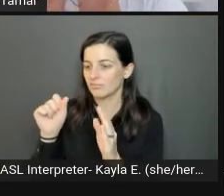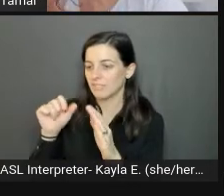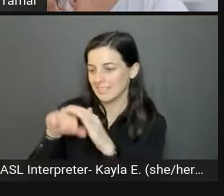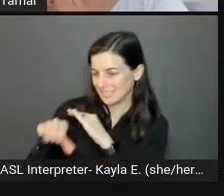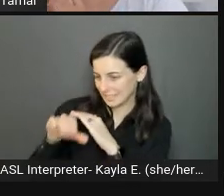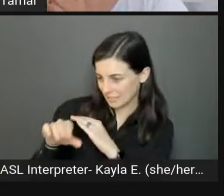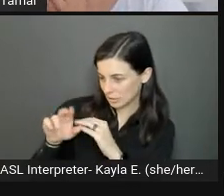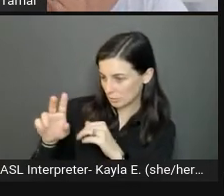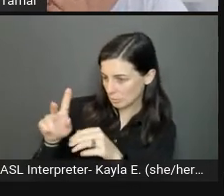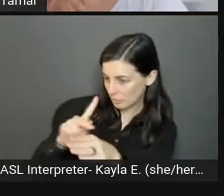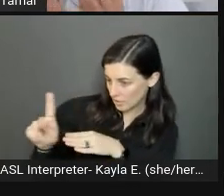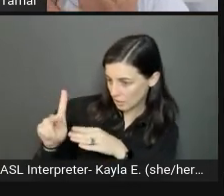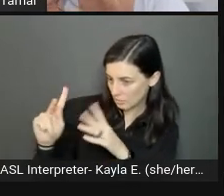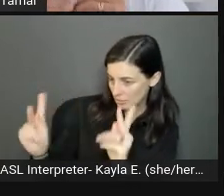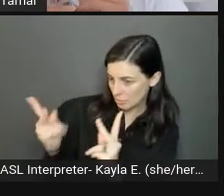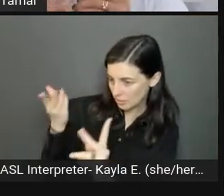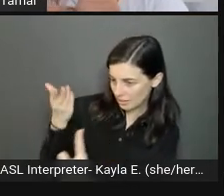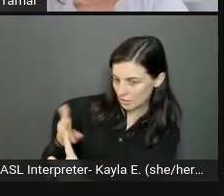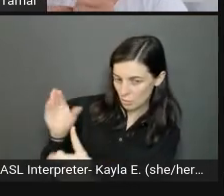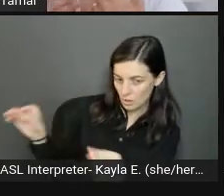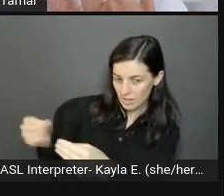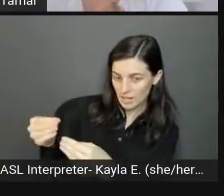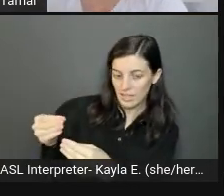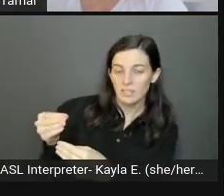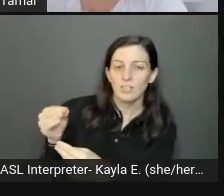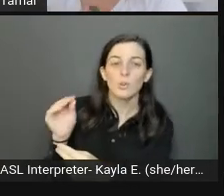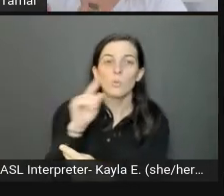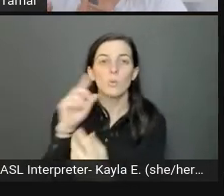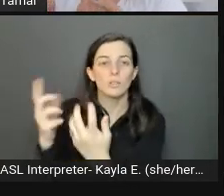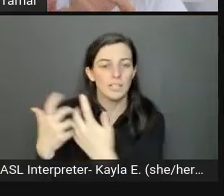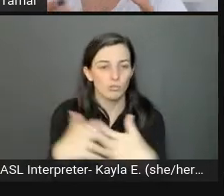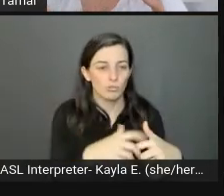Therefore, it needs to be simply integrated into existing processes,